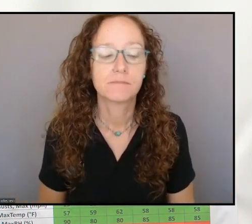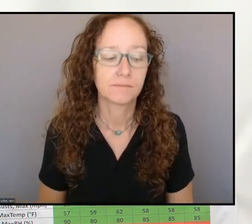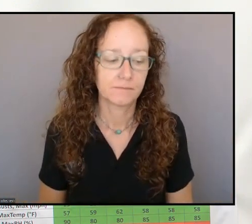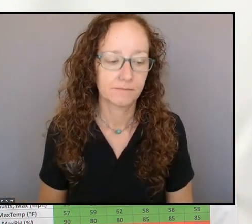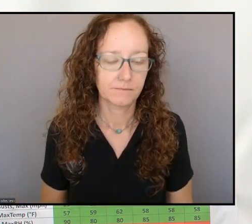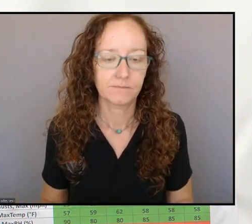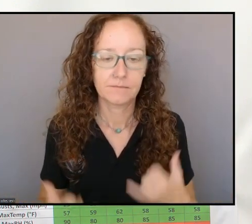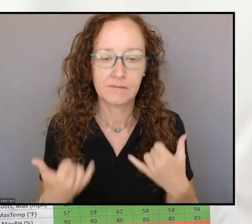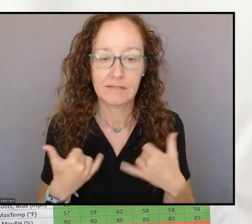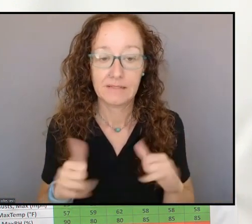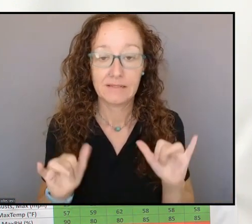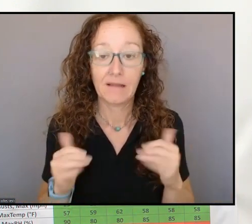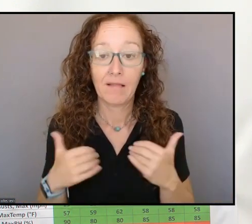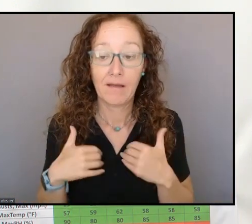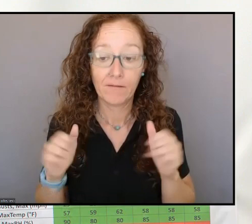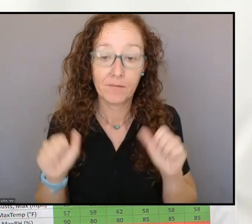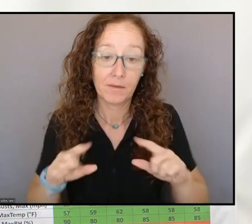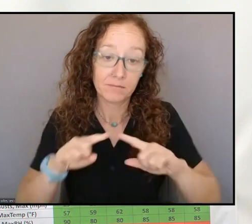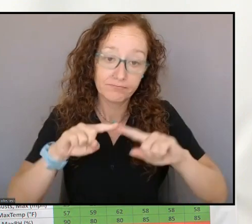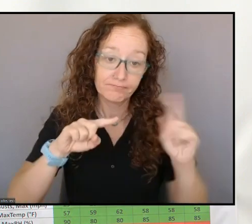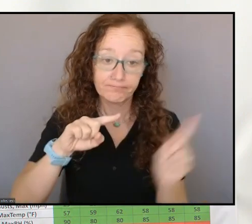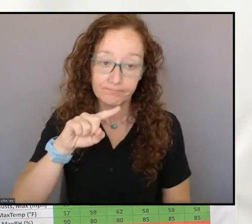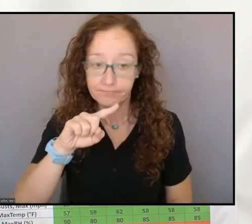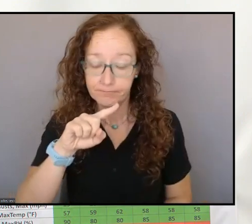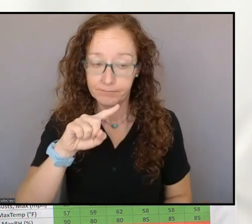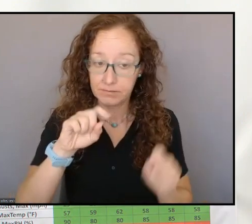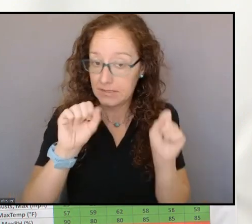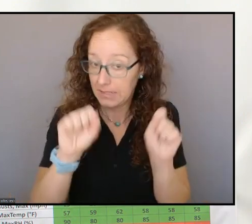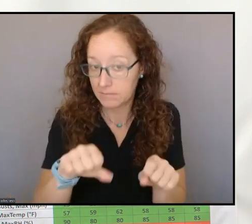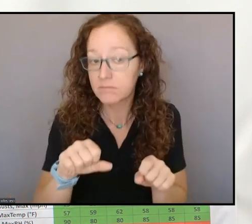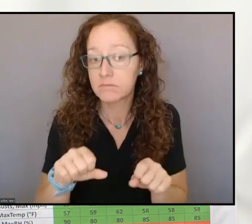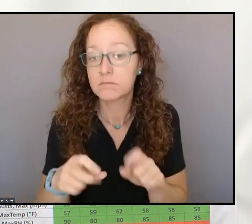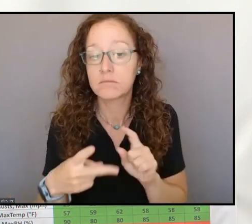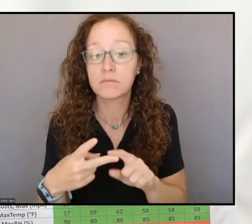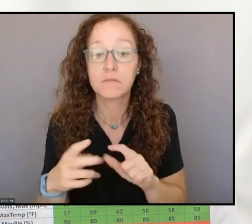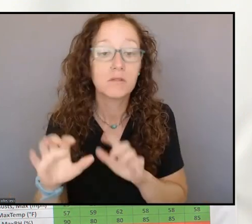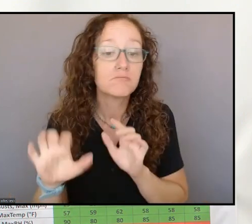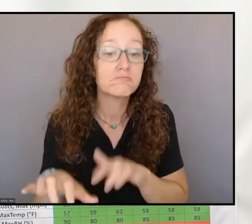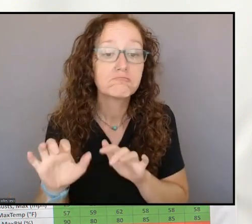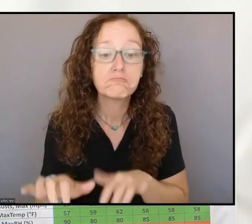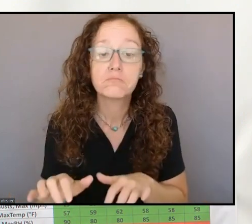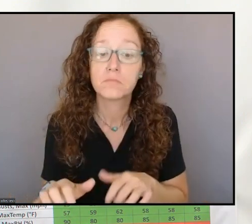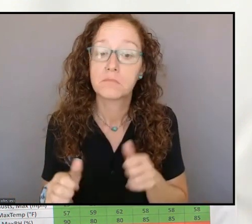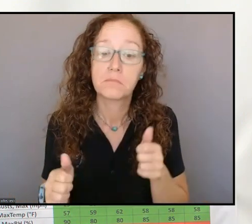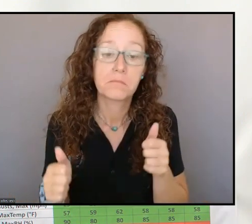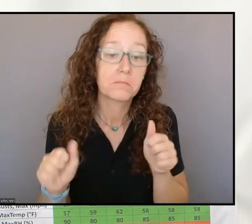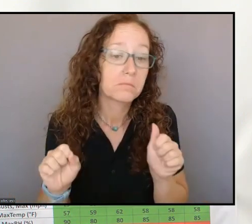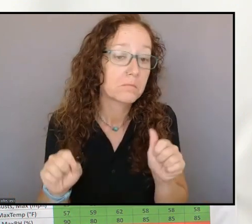lightning today. You know, showers of any appreciable amount of precipitation so about 1/10 of an inch or